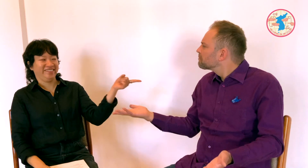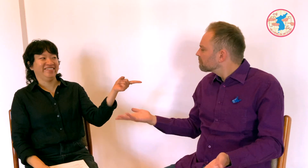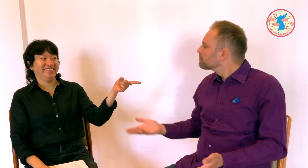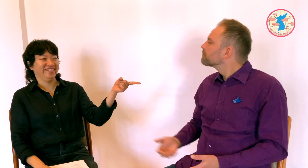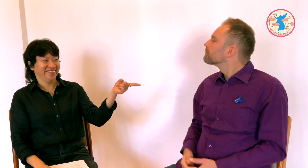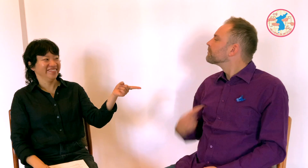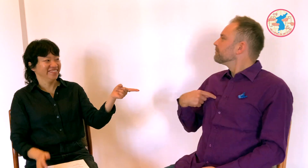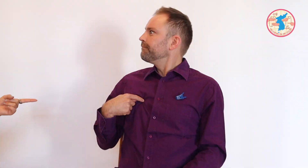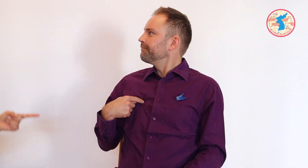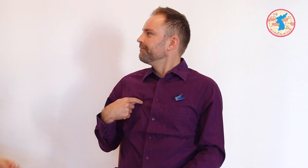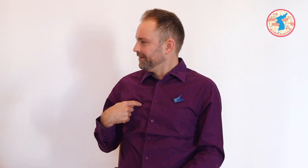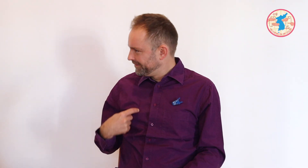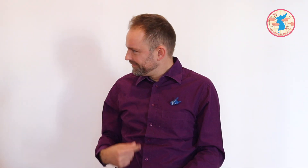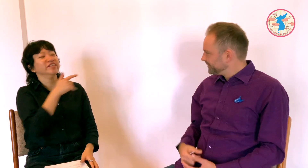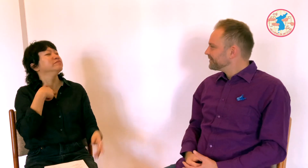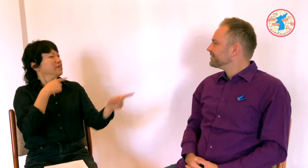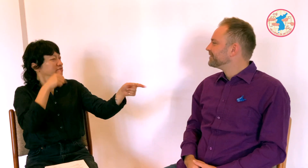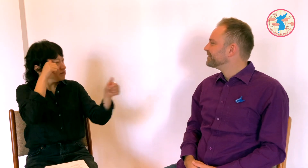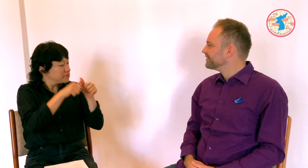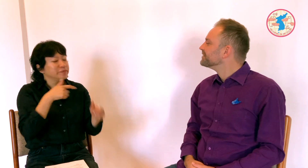Hyemi: Oh because of you, Robert. Robert: *gasp* Oh me??